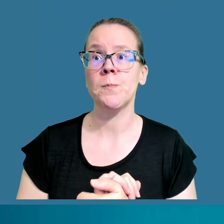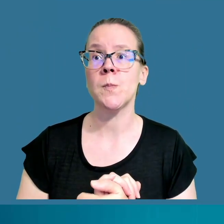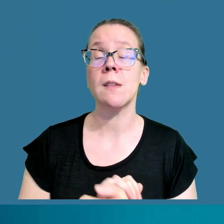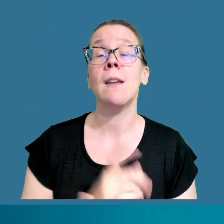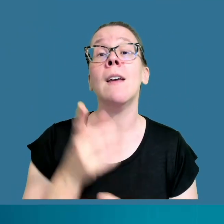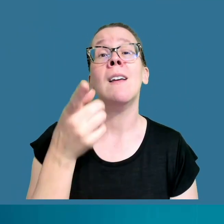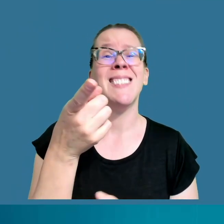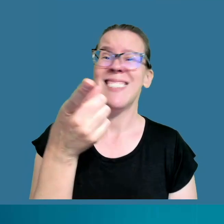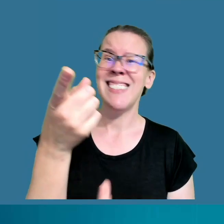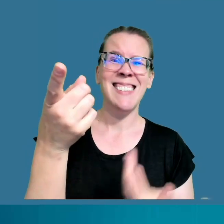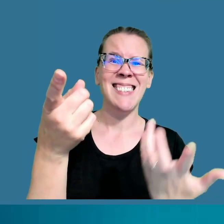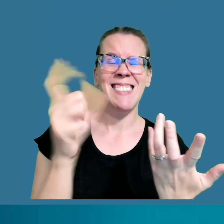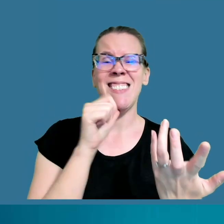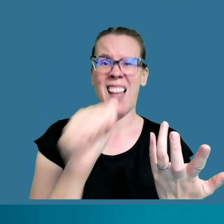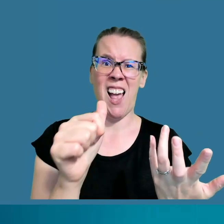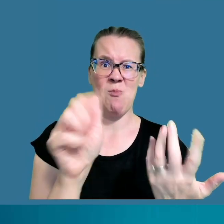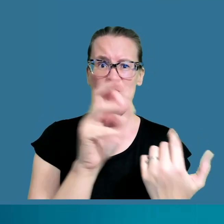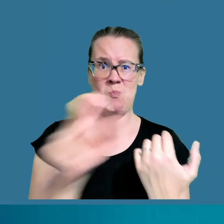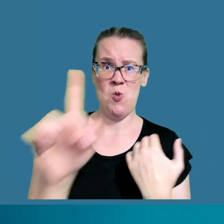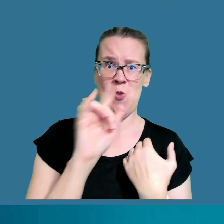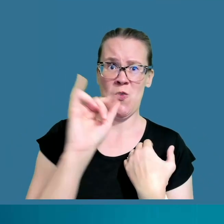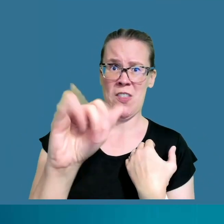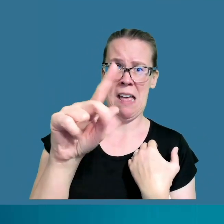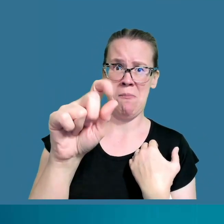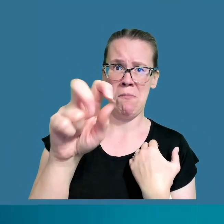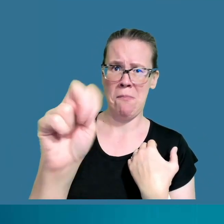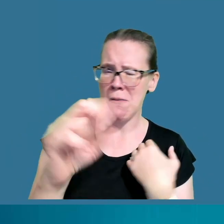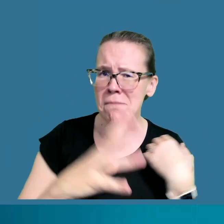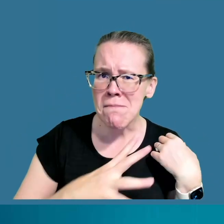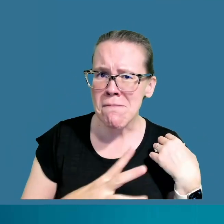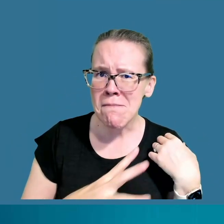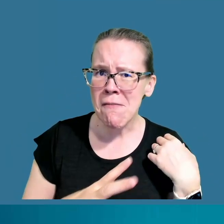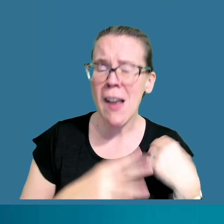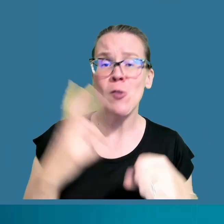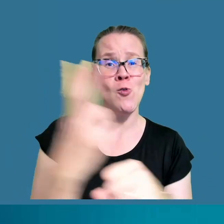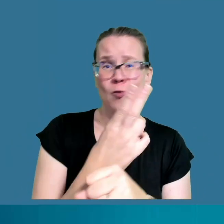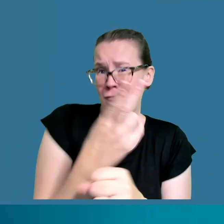Don't follow what it actually looks like because the fabric is going to end up on the other side.